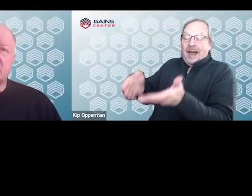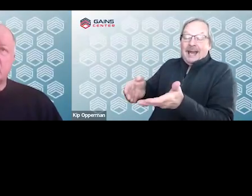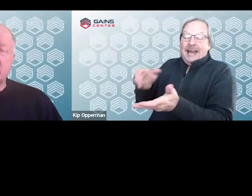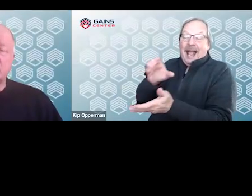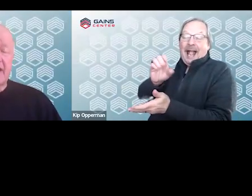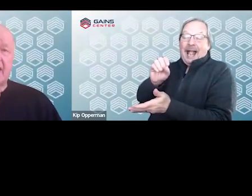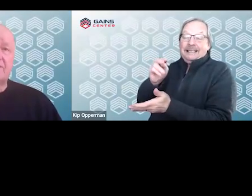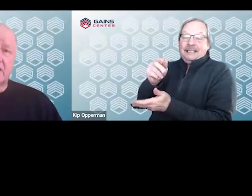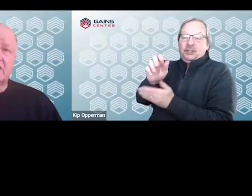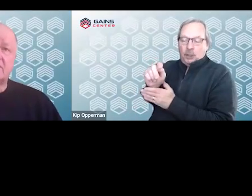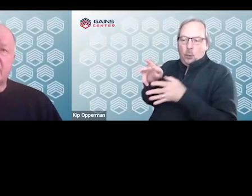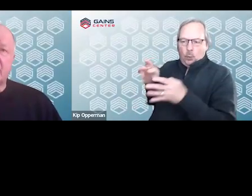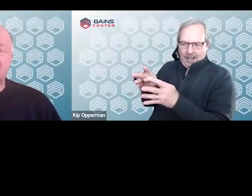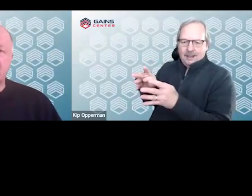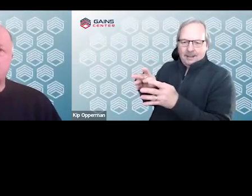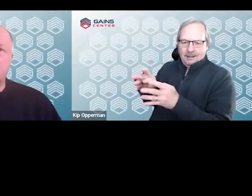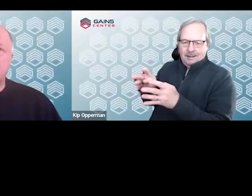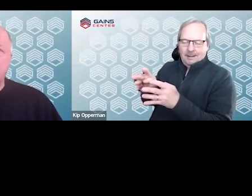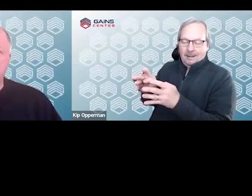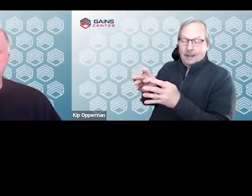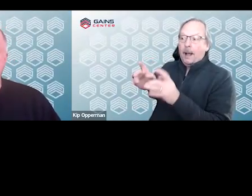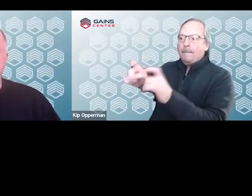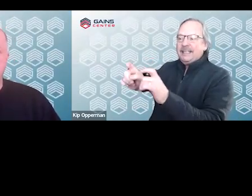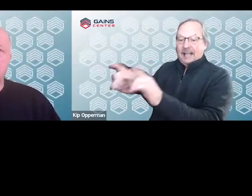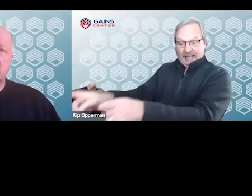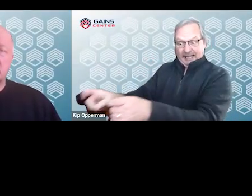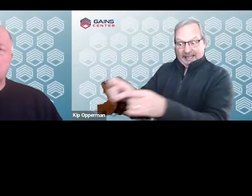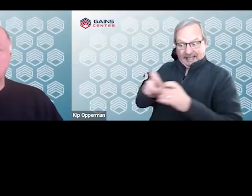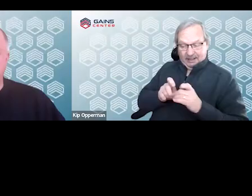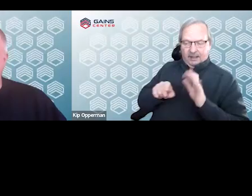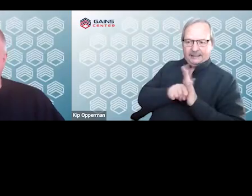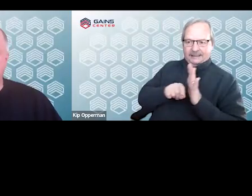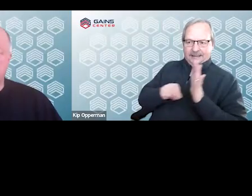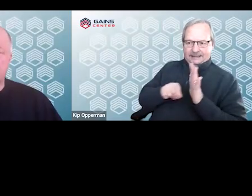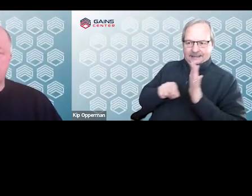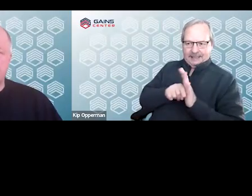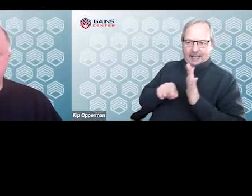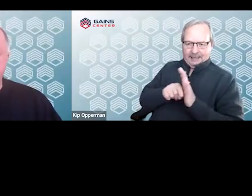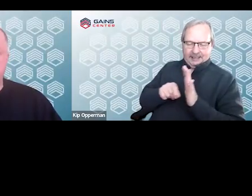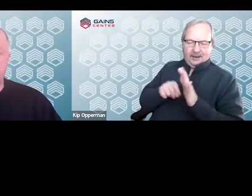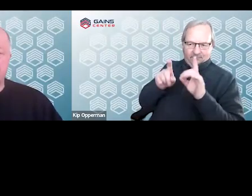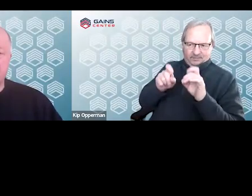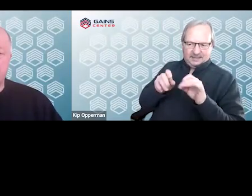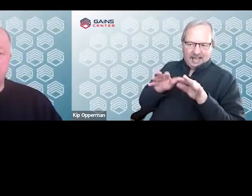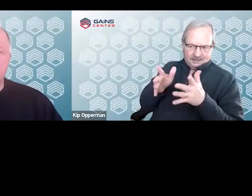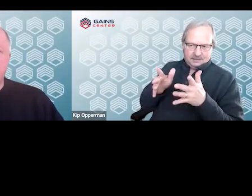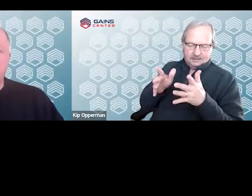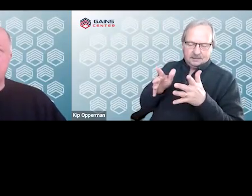that patients have to give a negative sample in order to earn whatever the reinforcer is, the gift card that's there.